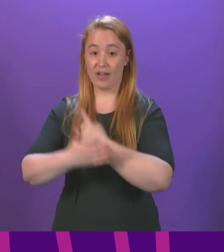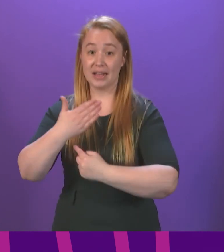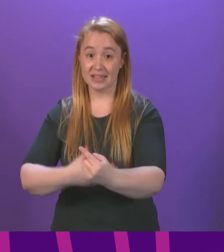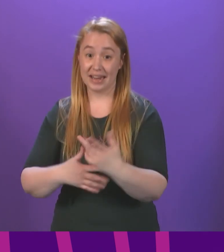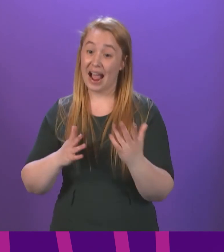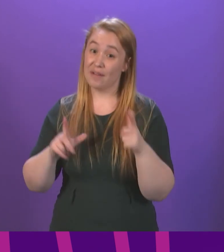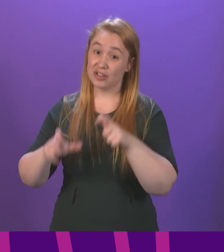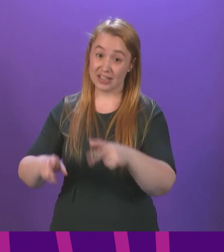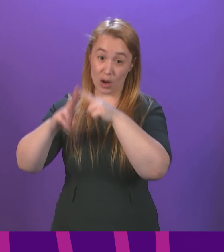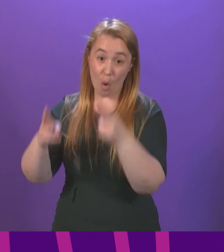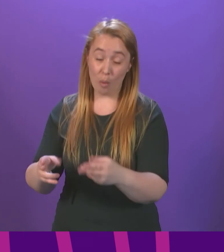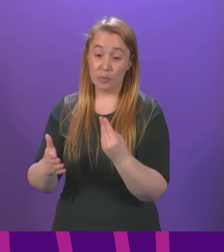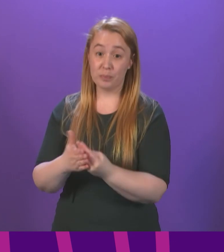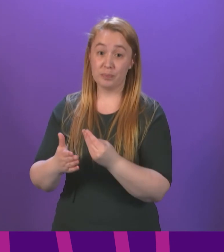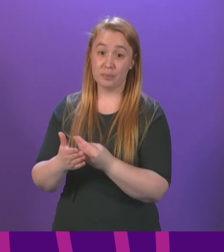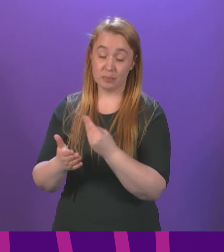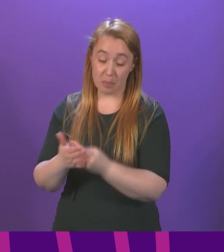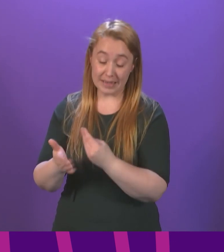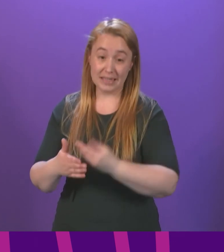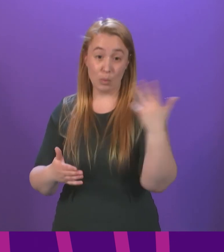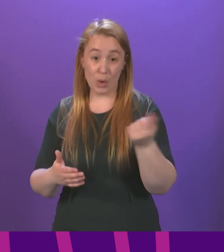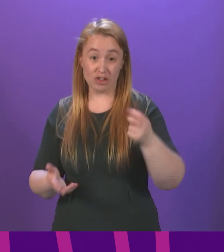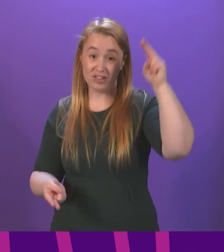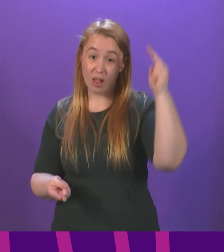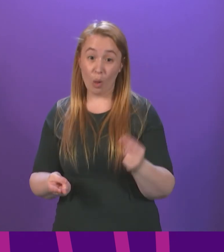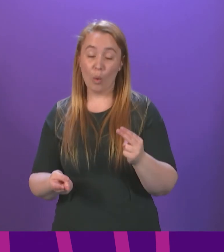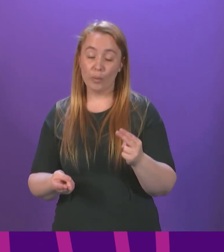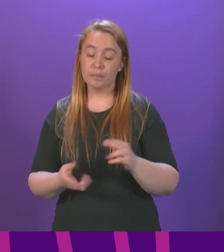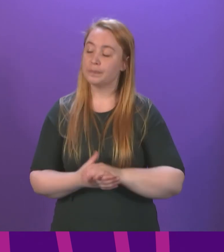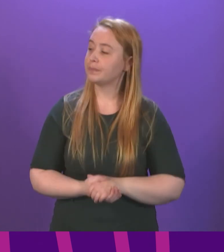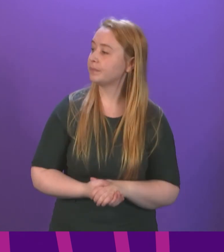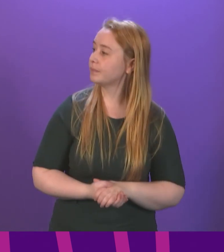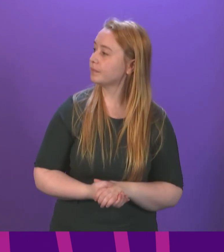Mairi Gougeon: I want to elaborate on the response that I